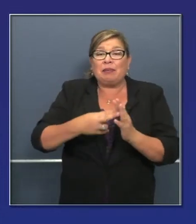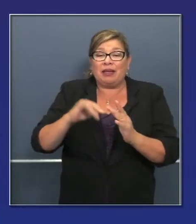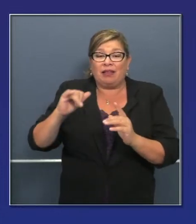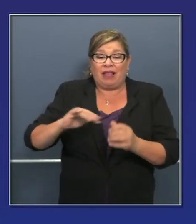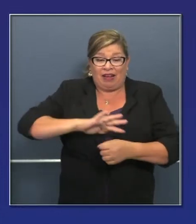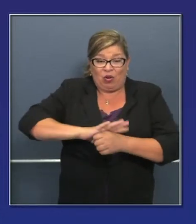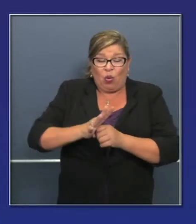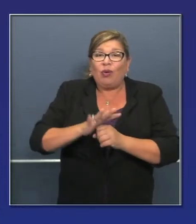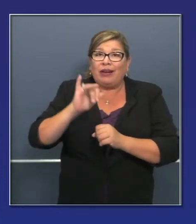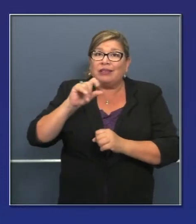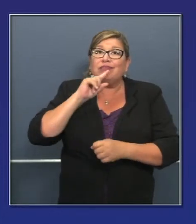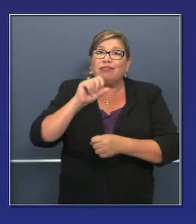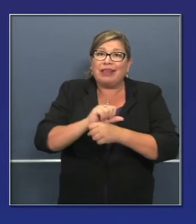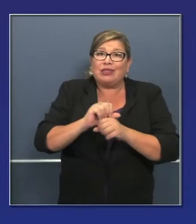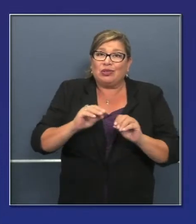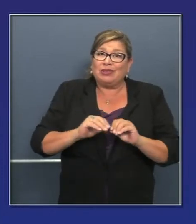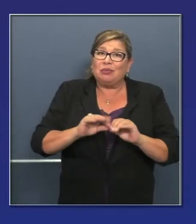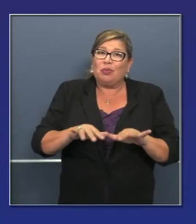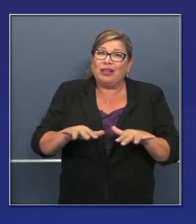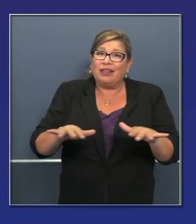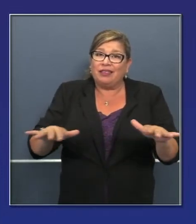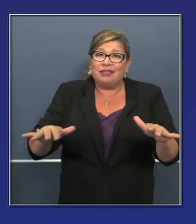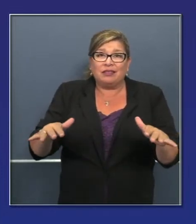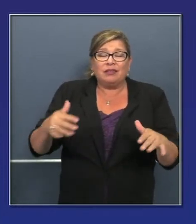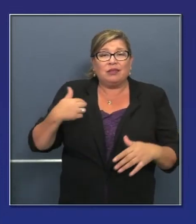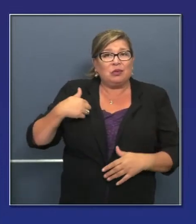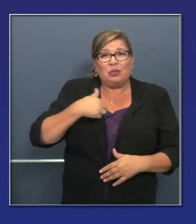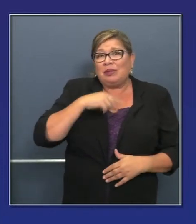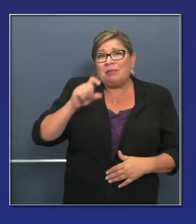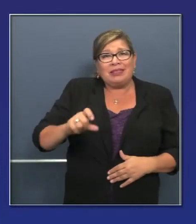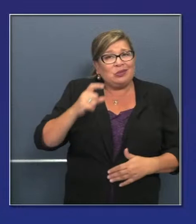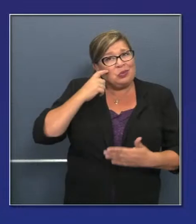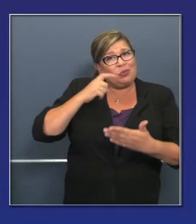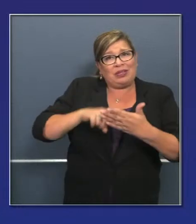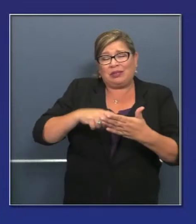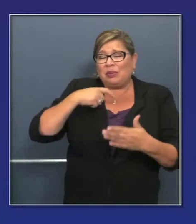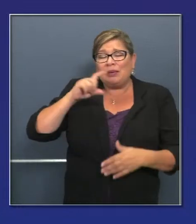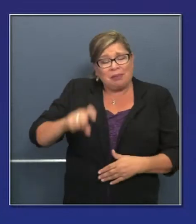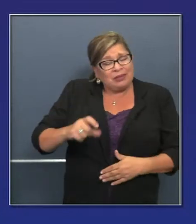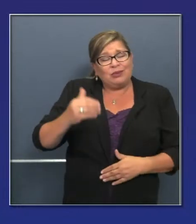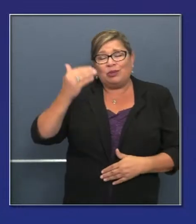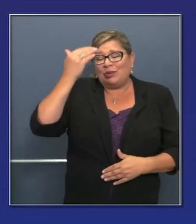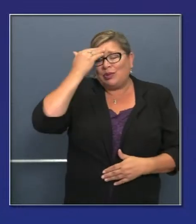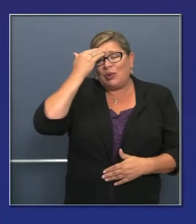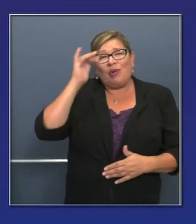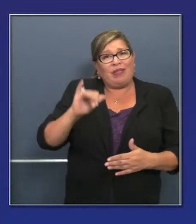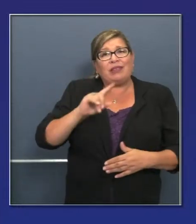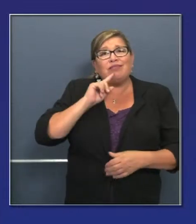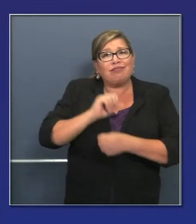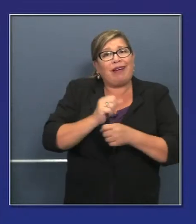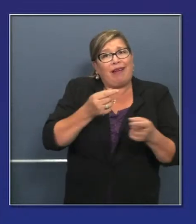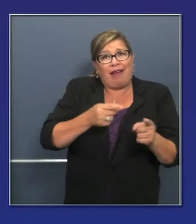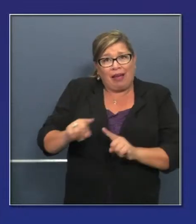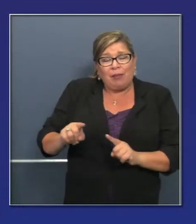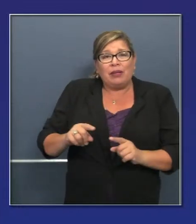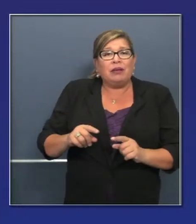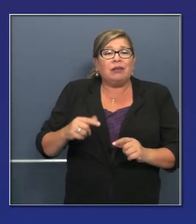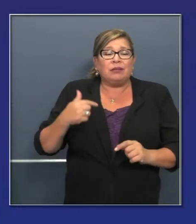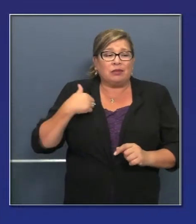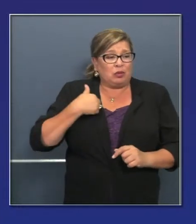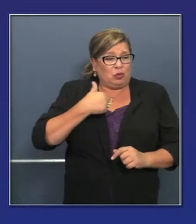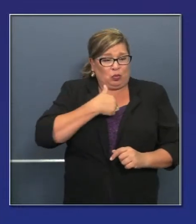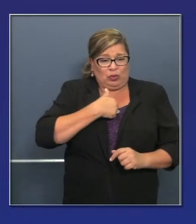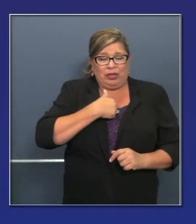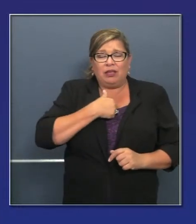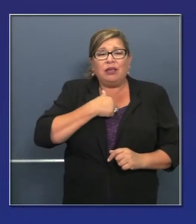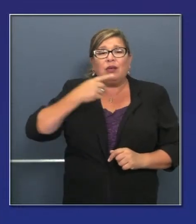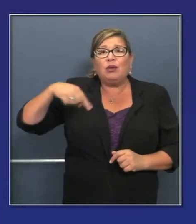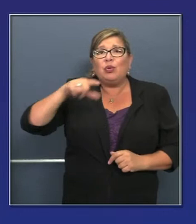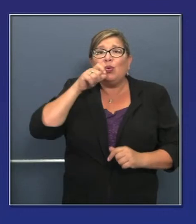individuals as communities as leaders in our own households our own communities to recognize that